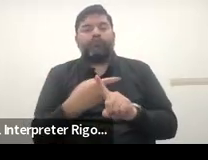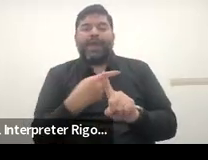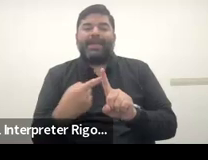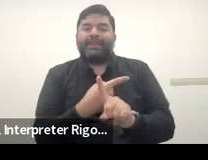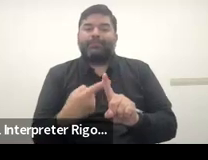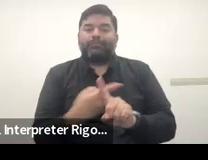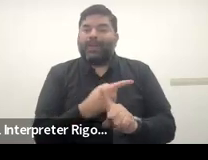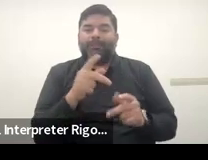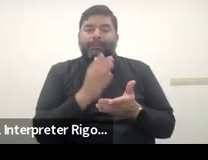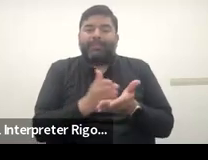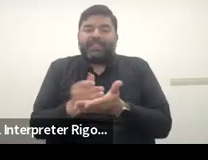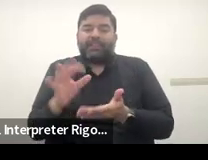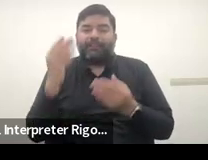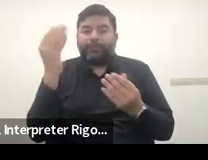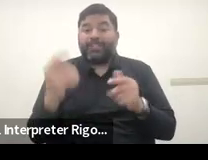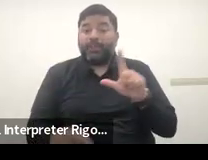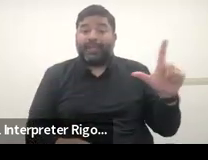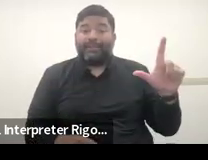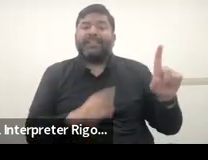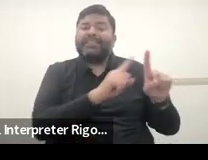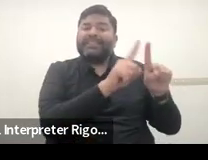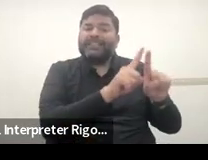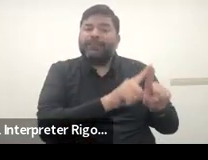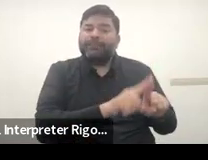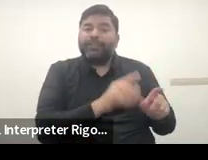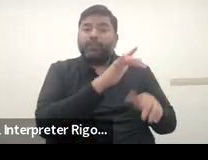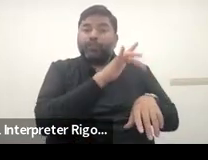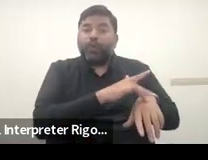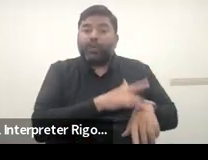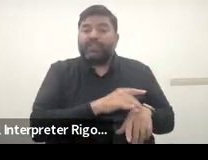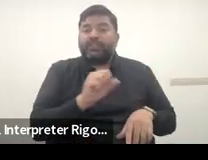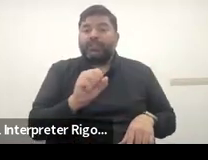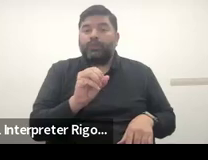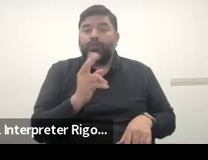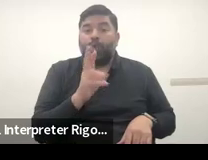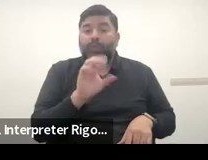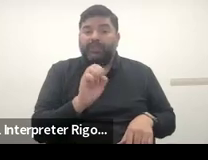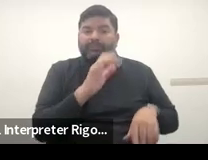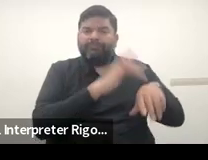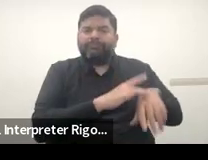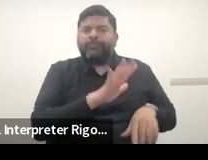On the left, we can see the different sources of information there's at least six/seven